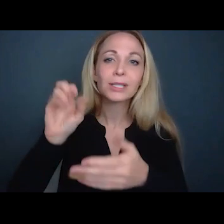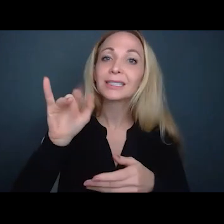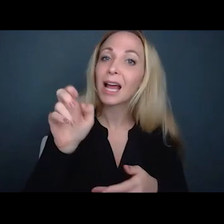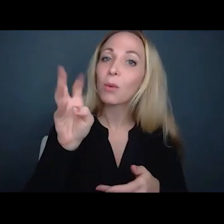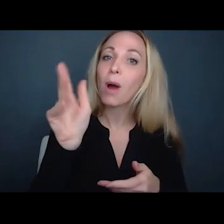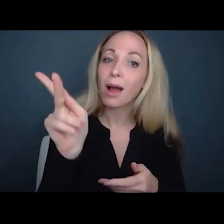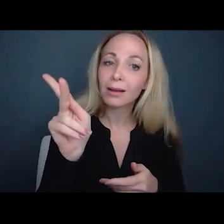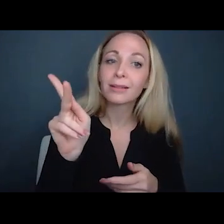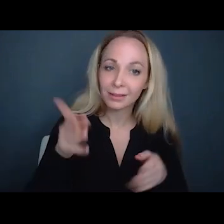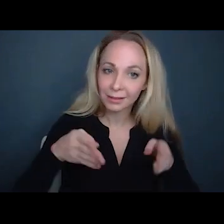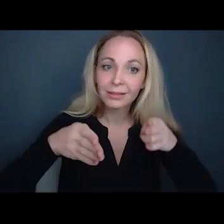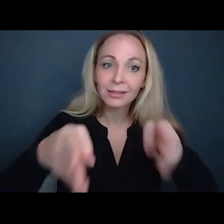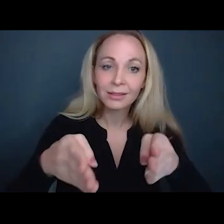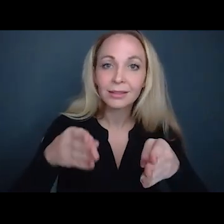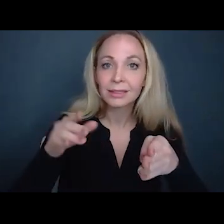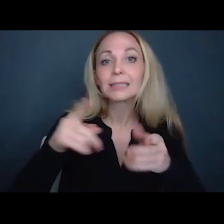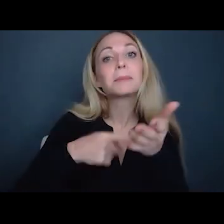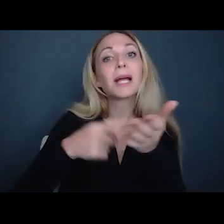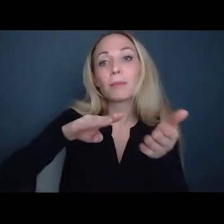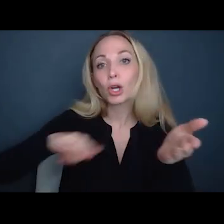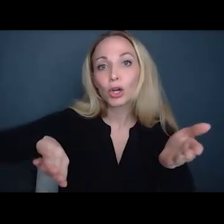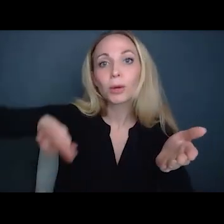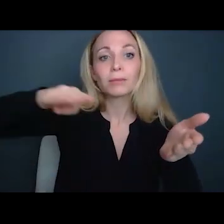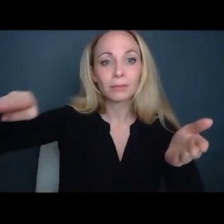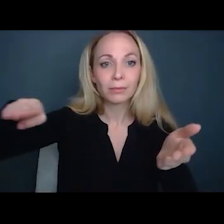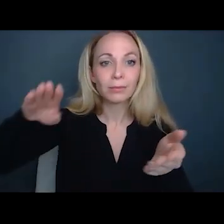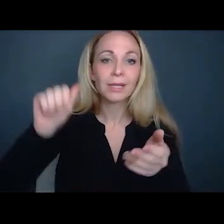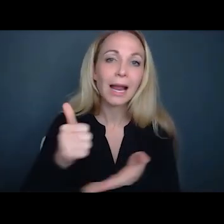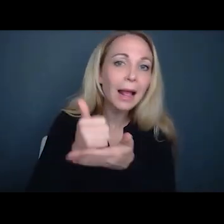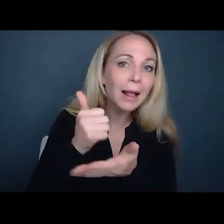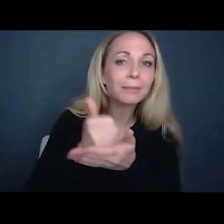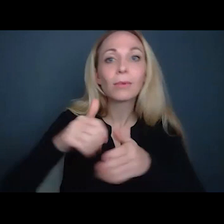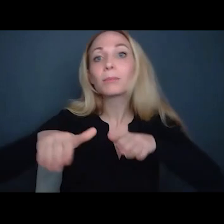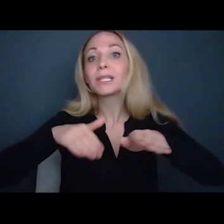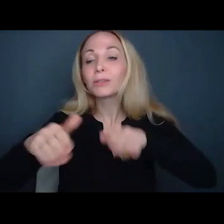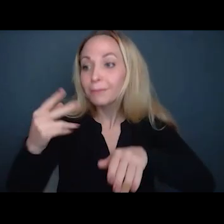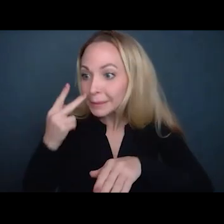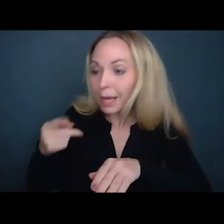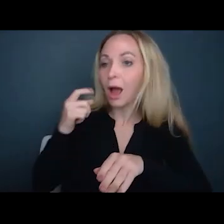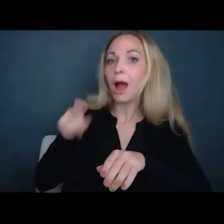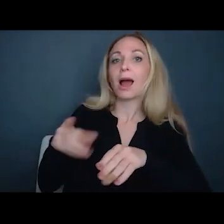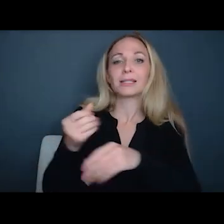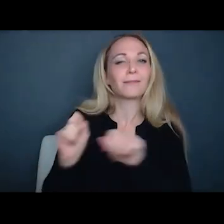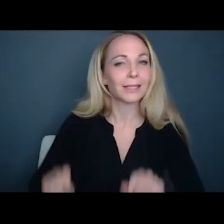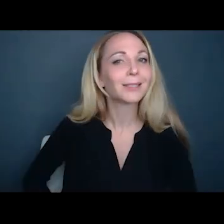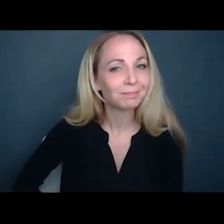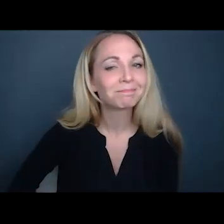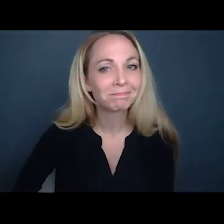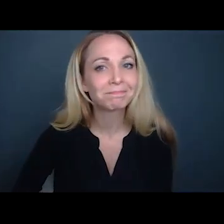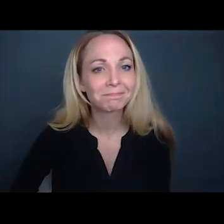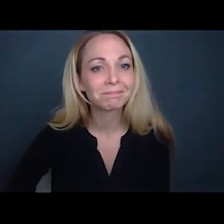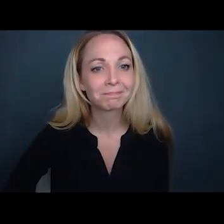well as bump outs at curbs, which help increase pedestrian visibility and safety.